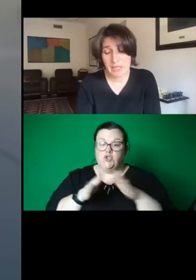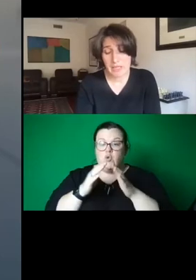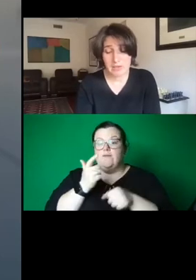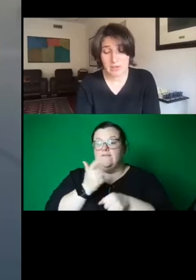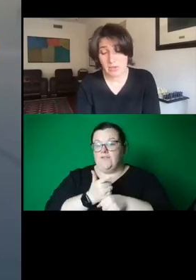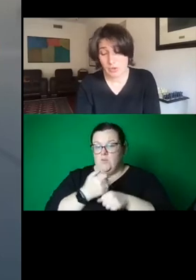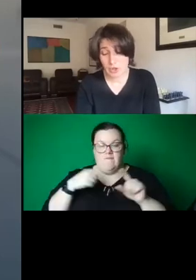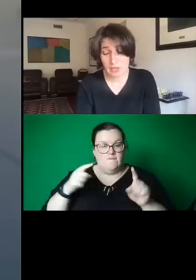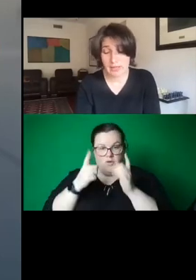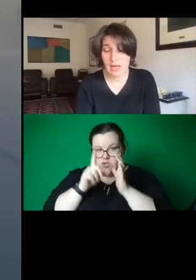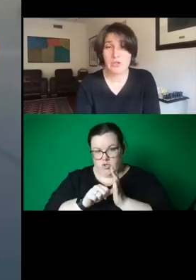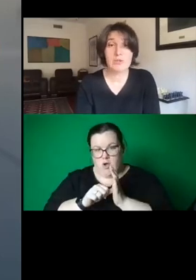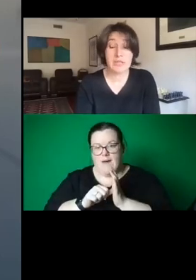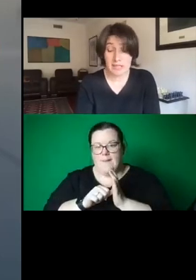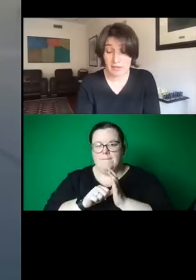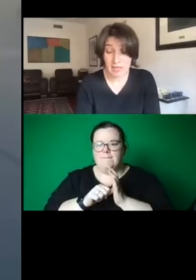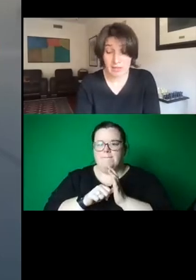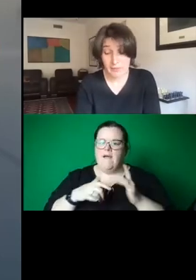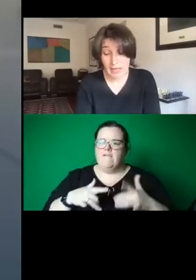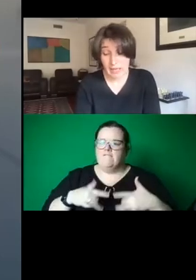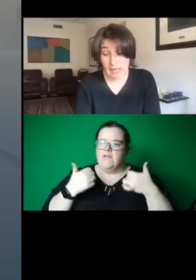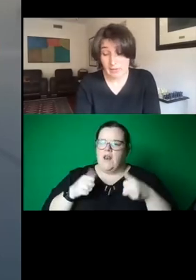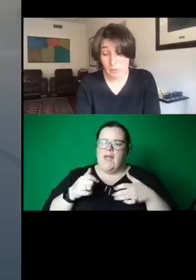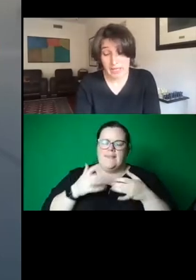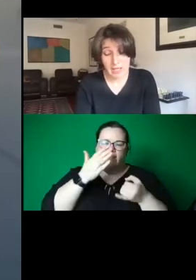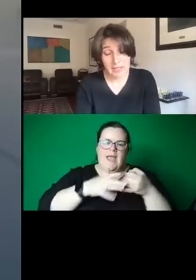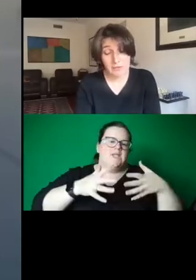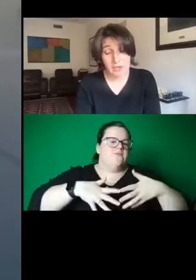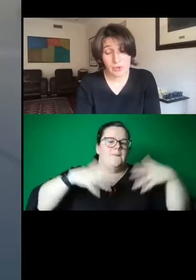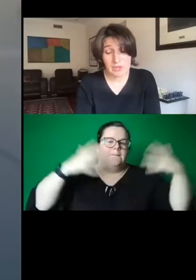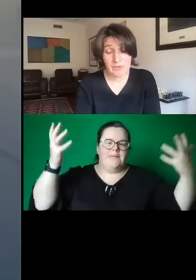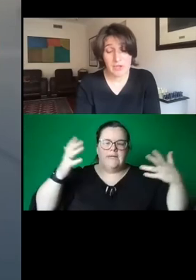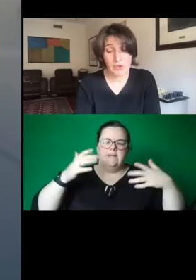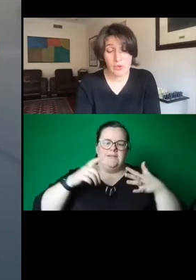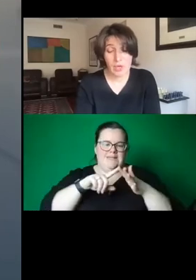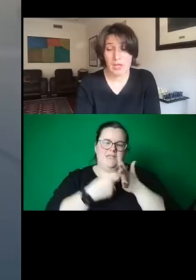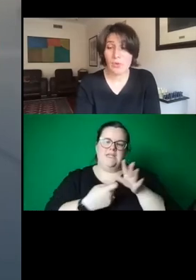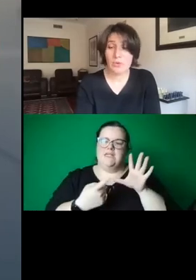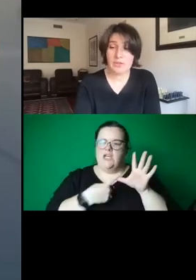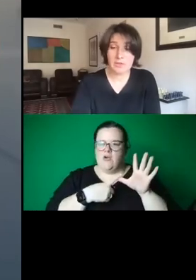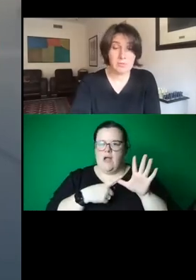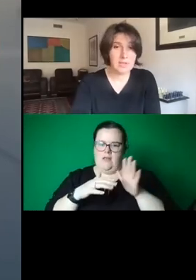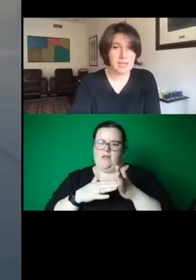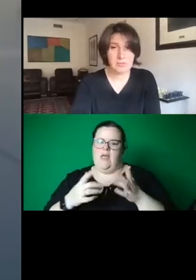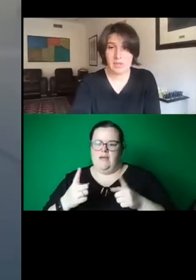sociological and cultural era and we are at the verge of something new i call this film terminus